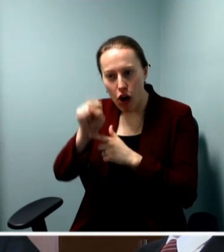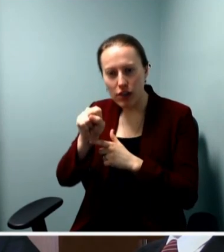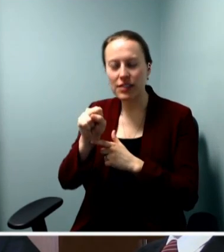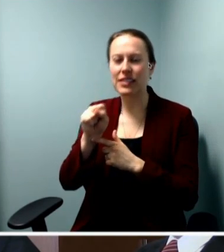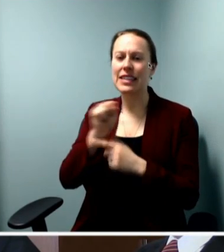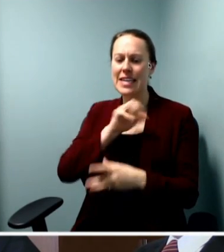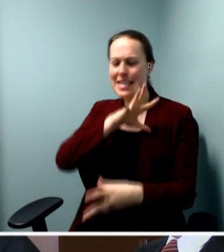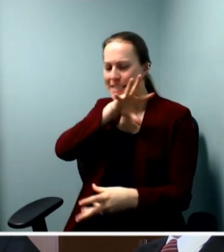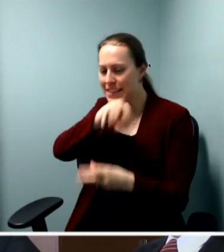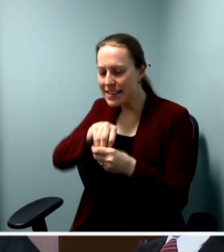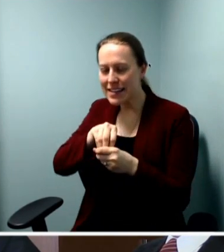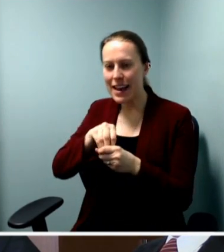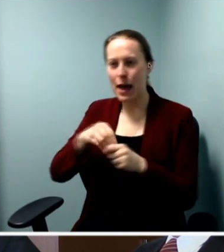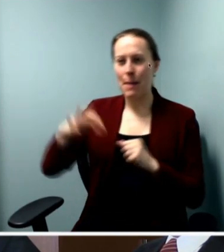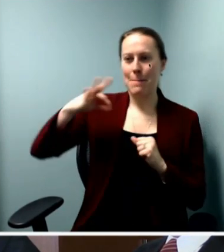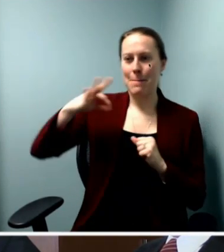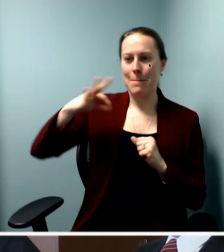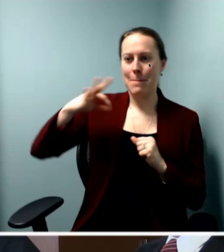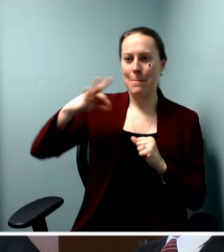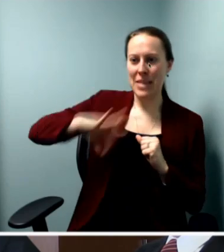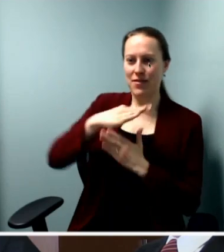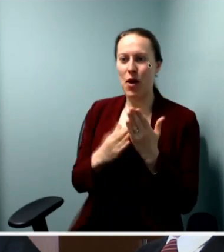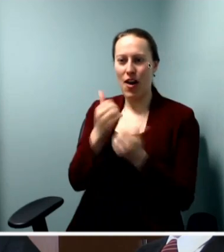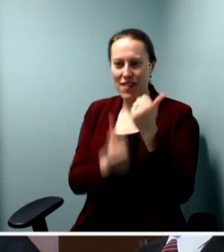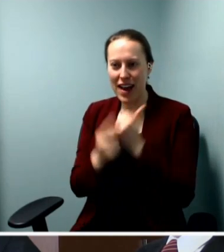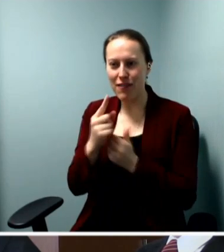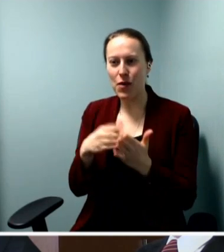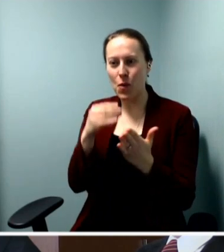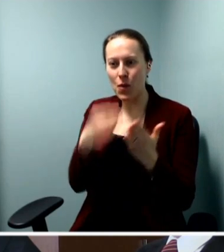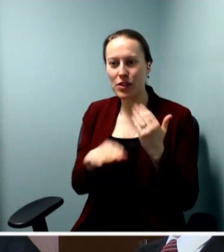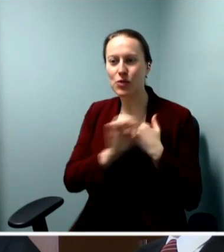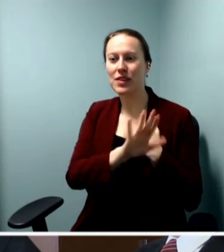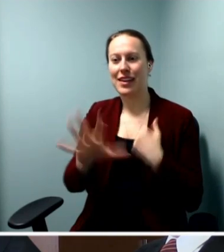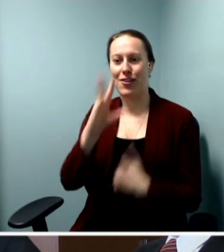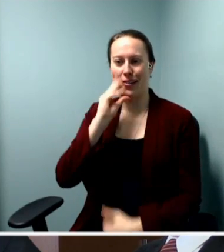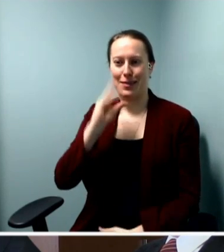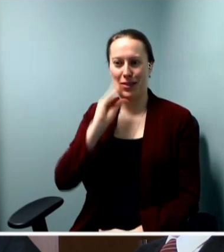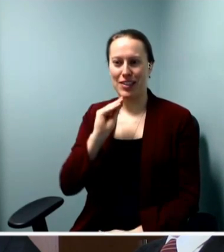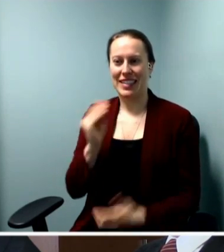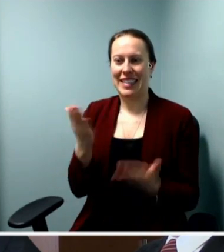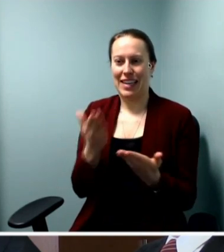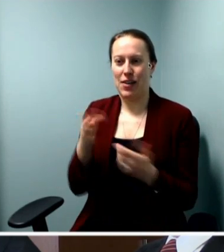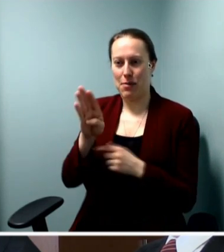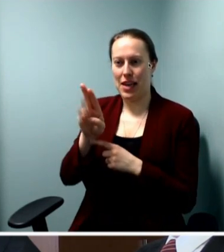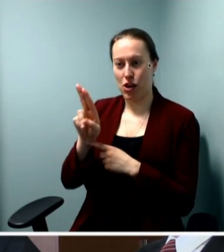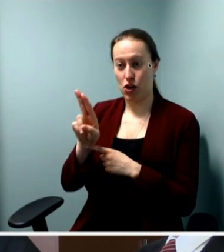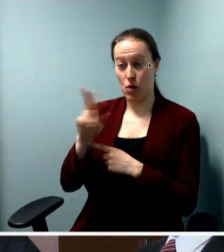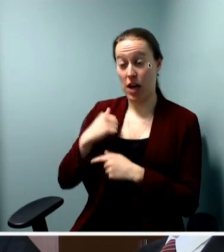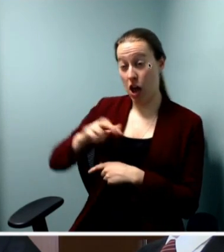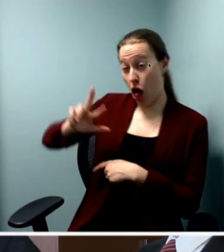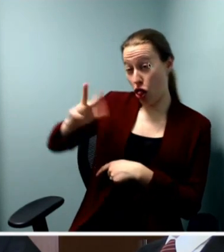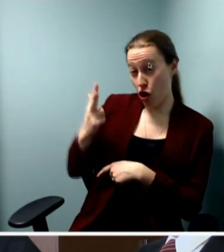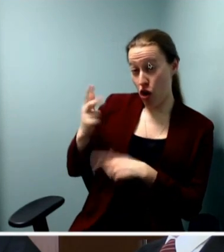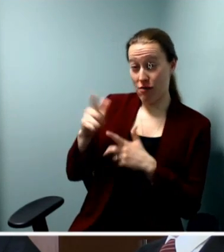and every student's experience at BU. This is our third major residency in the five year lifespan